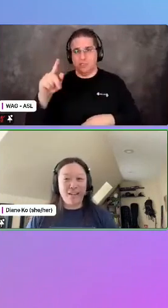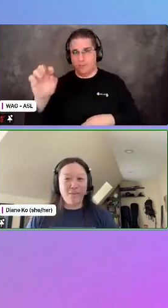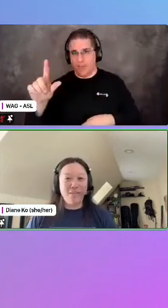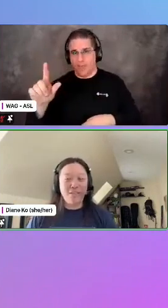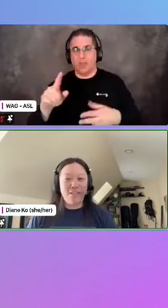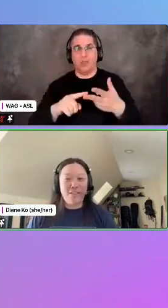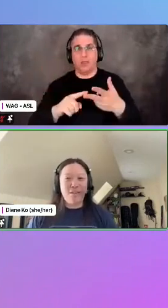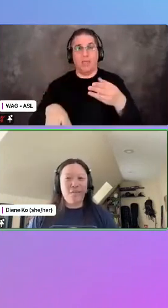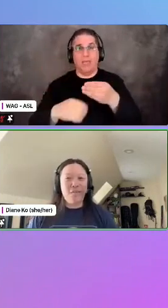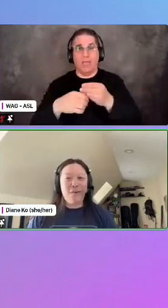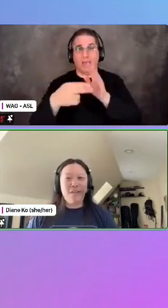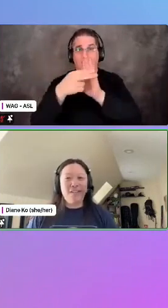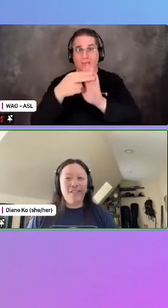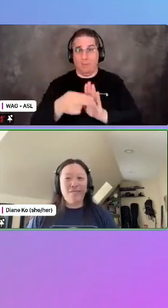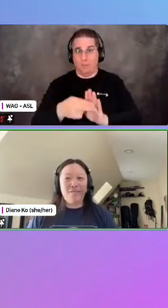result insight or user user